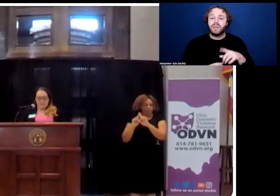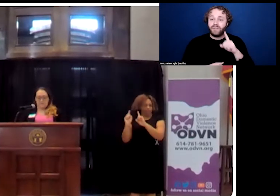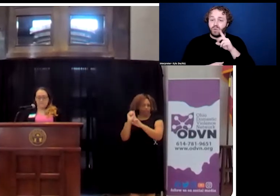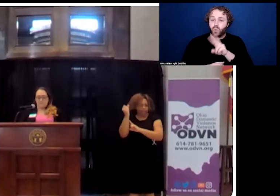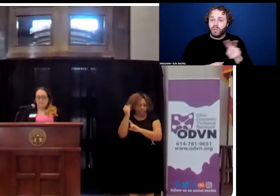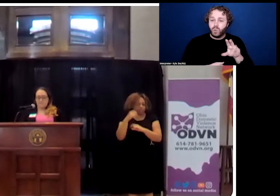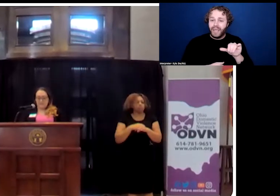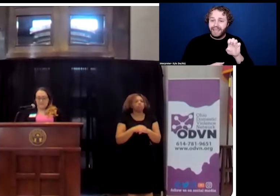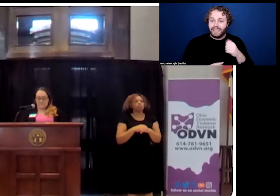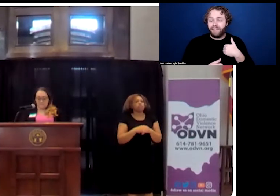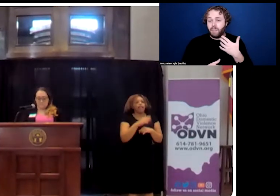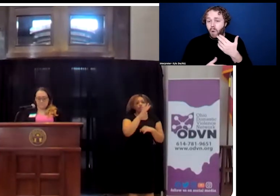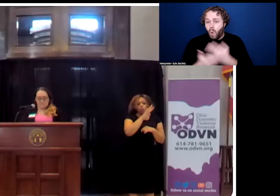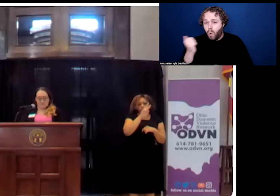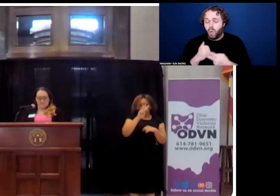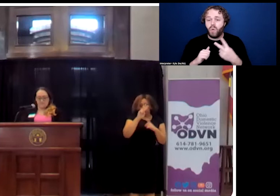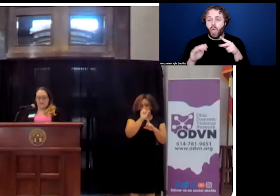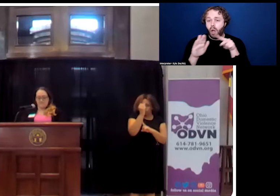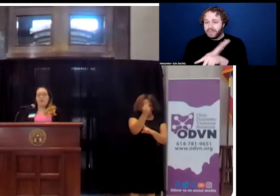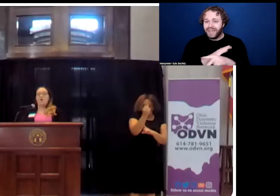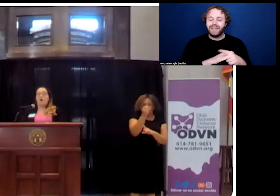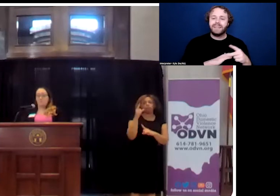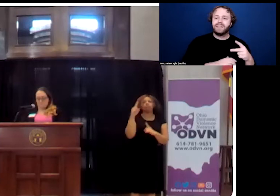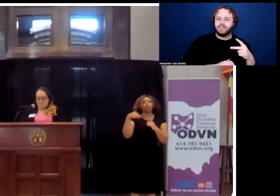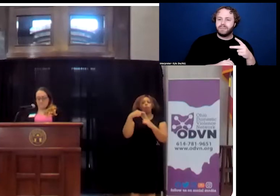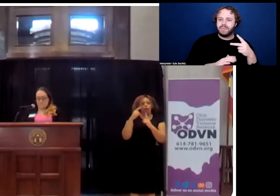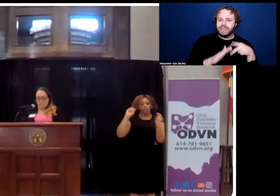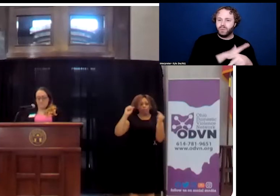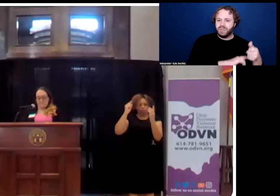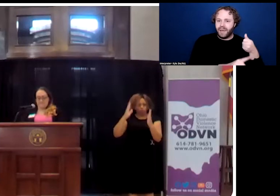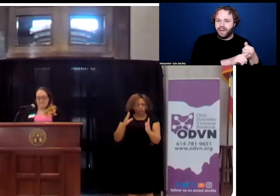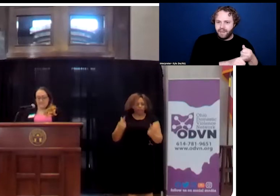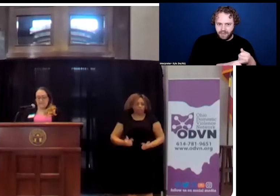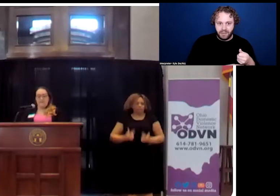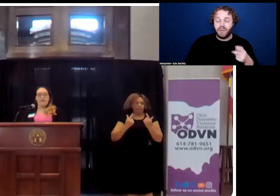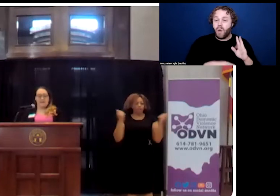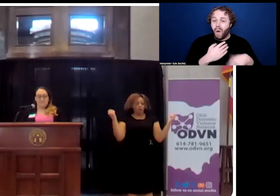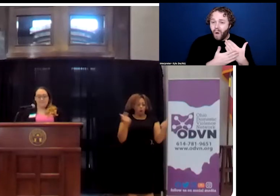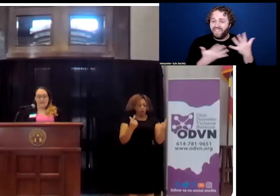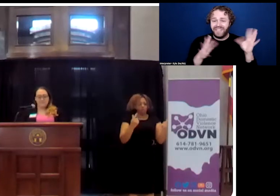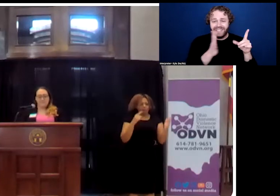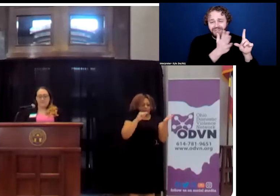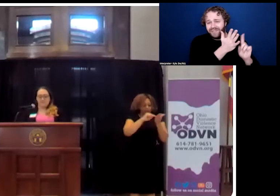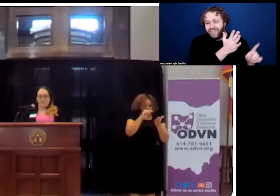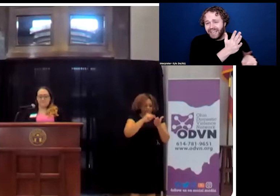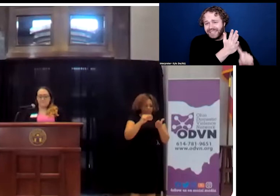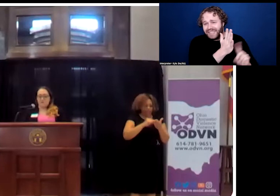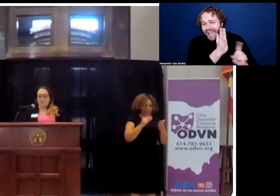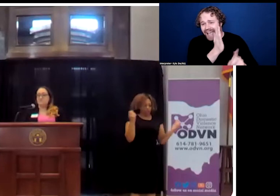But in the 42 cases where the perpetrator survived, all 42 have been investigated. And every last offender has been charged.